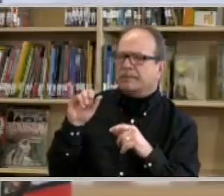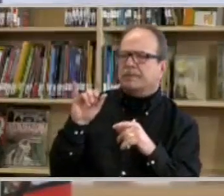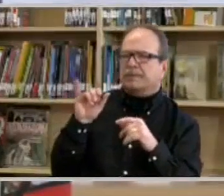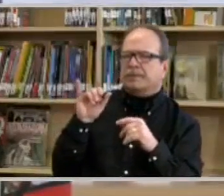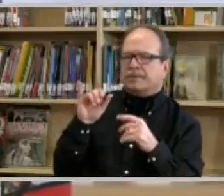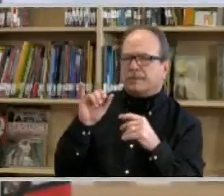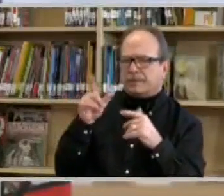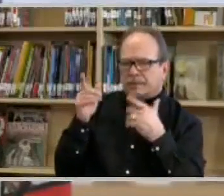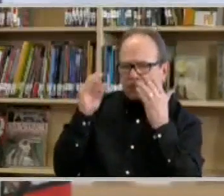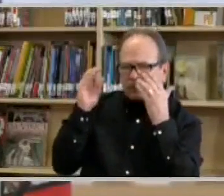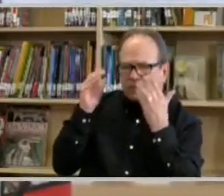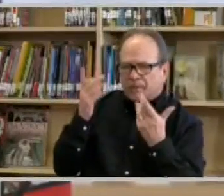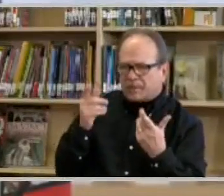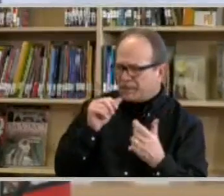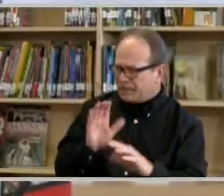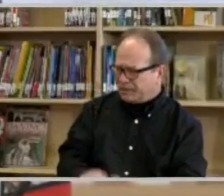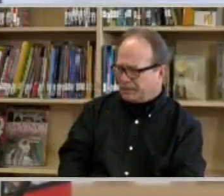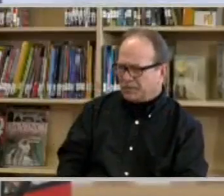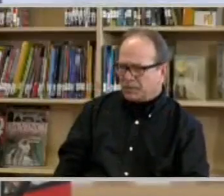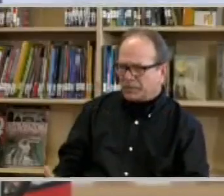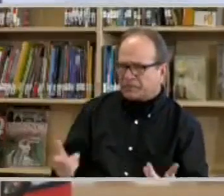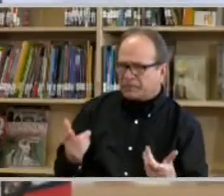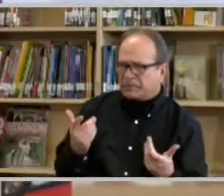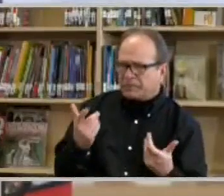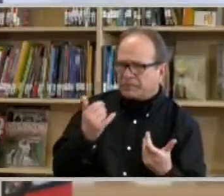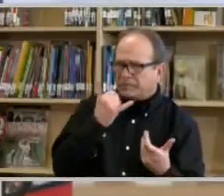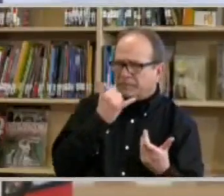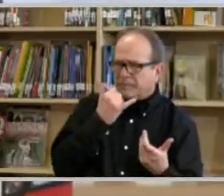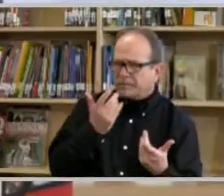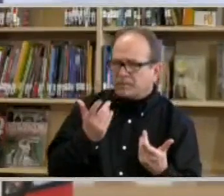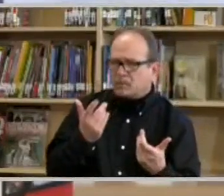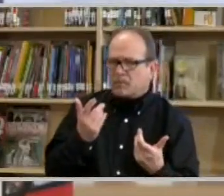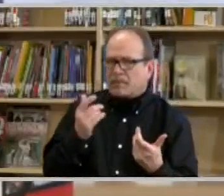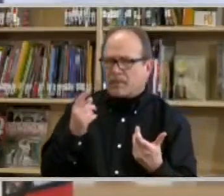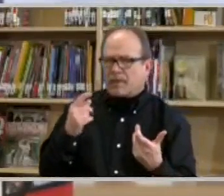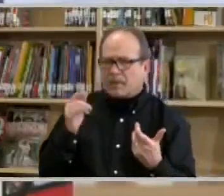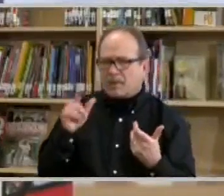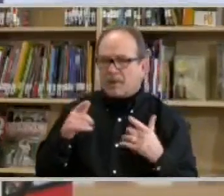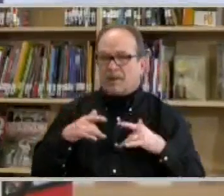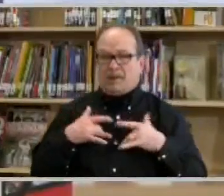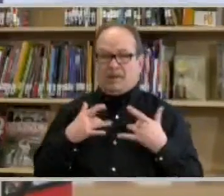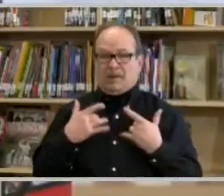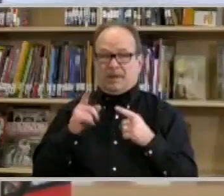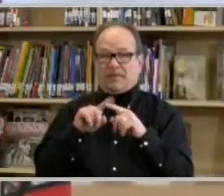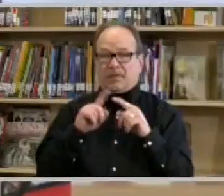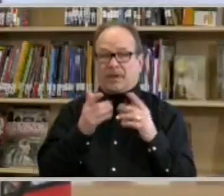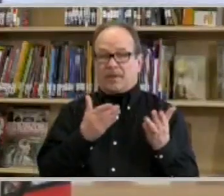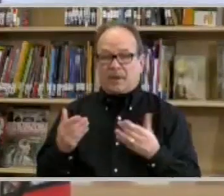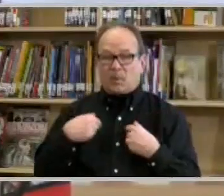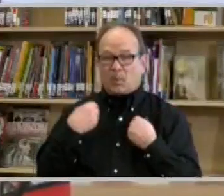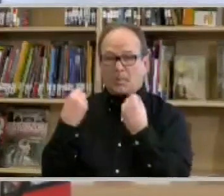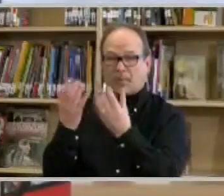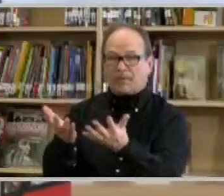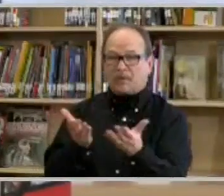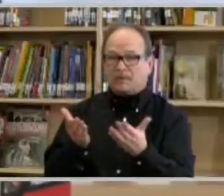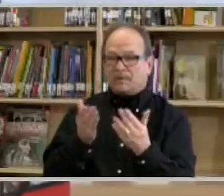BUT THEN I GO FURTHER INTO THIS CONVERSATION AND WHAT I REALIZE IS THESE ARE ADULTS, THEY'RE NOT KIDS, AND THE TYPES OF